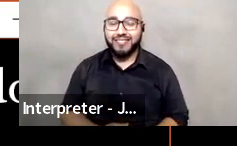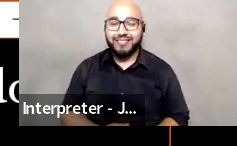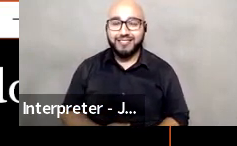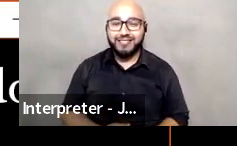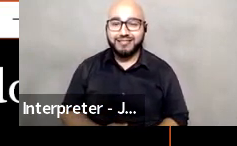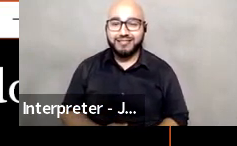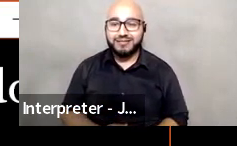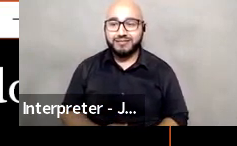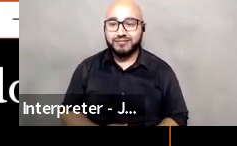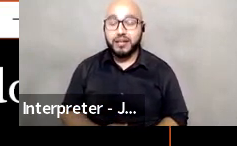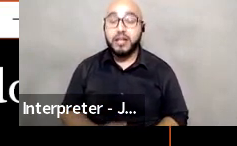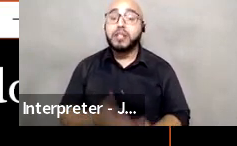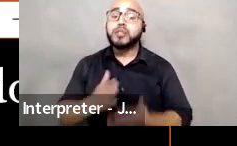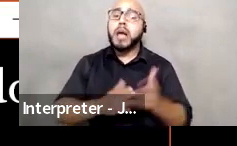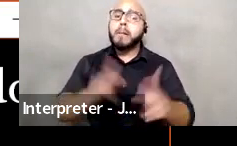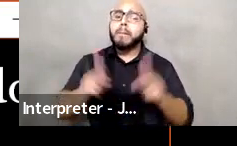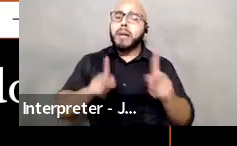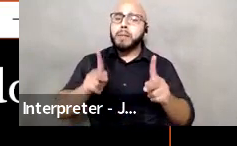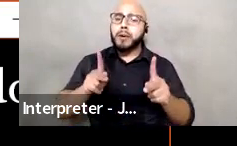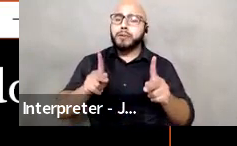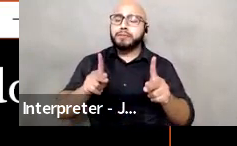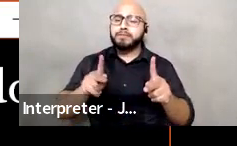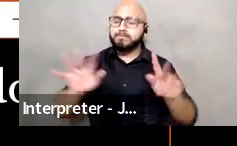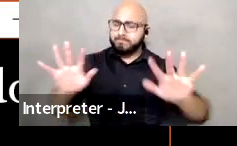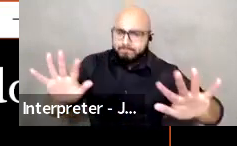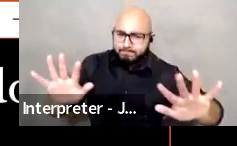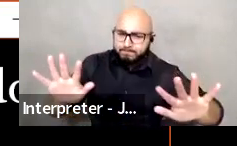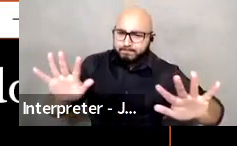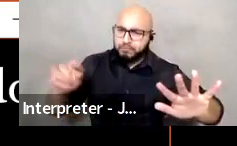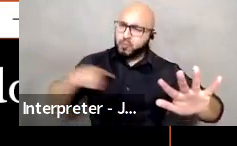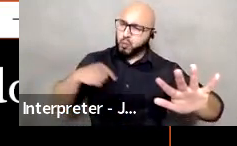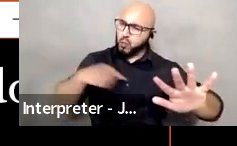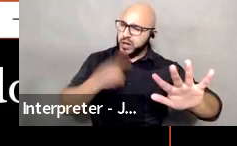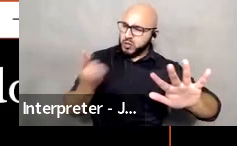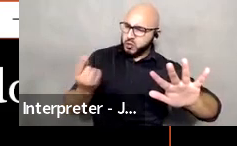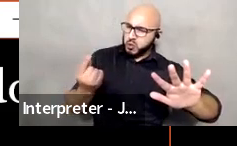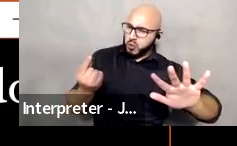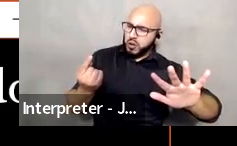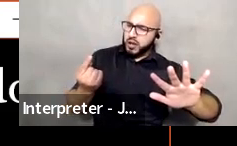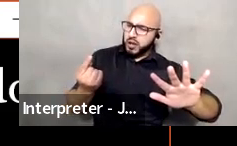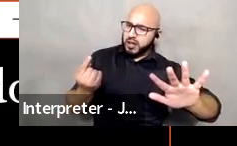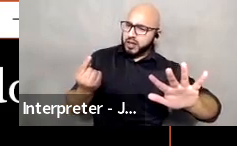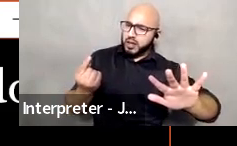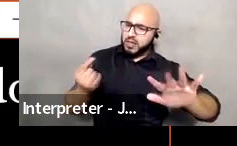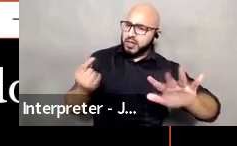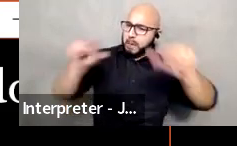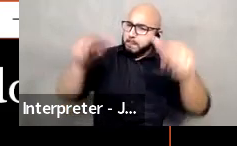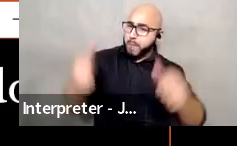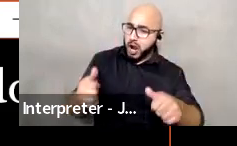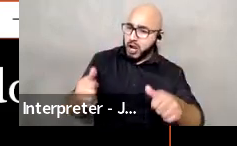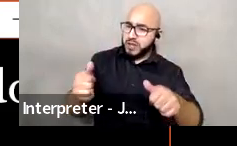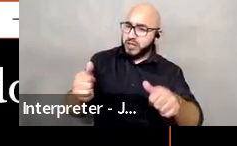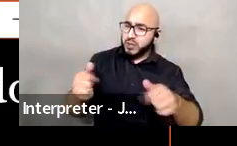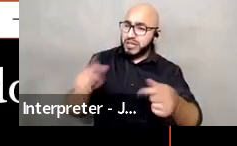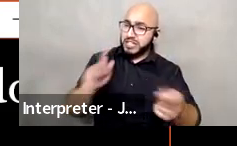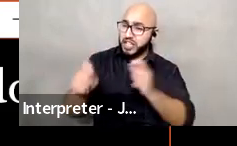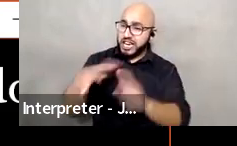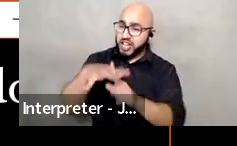So some people. Have asked the question, All right. What do we do? Do we recontextualize these monuments? Do we take them down? Do we move them to a museum?